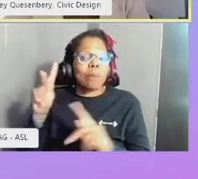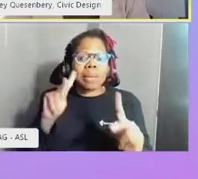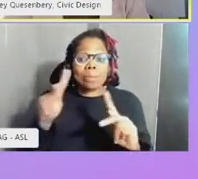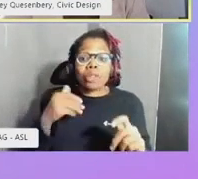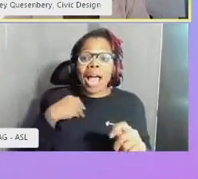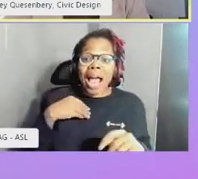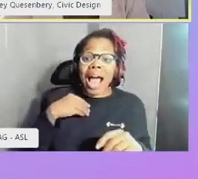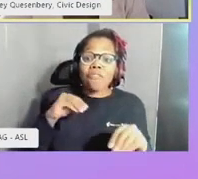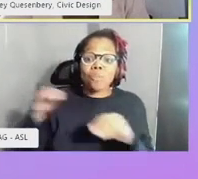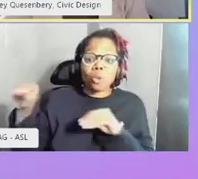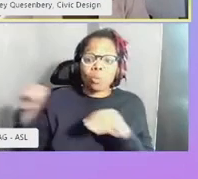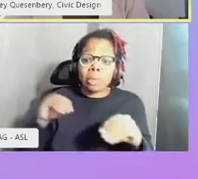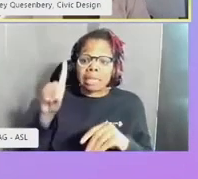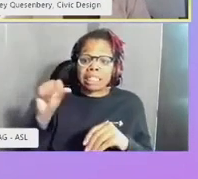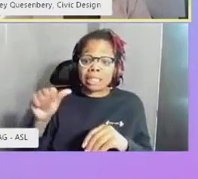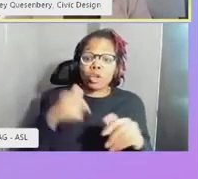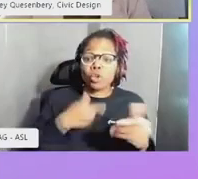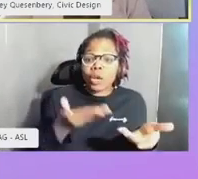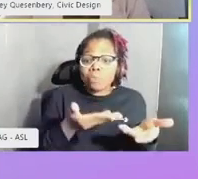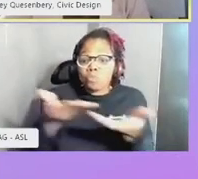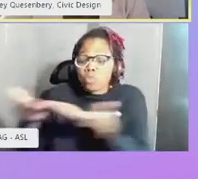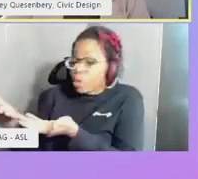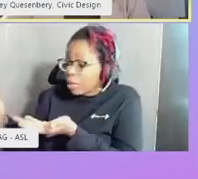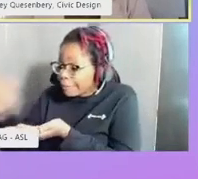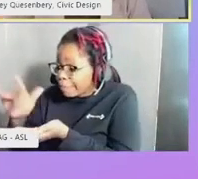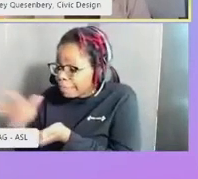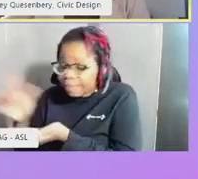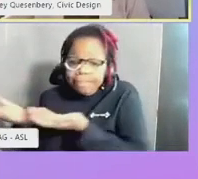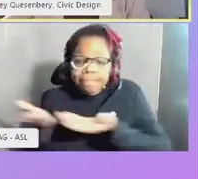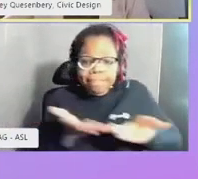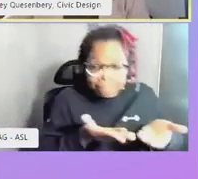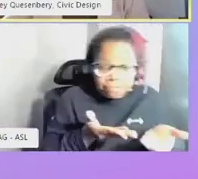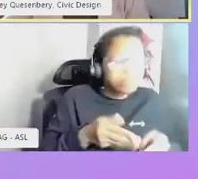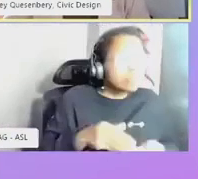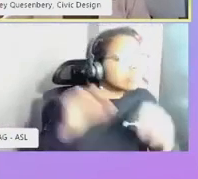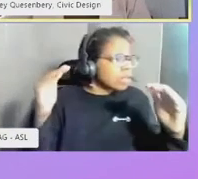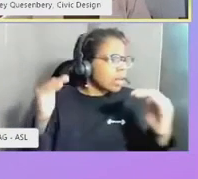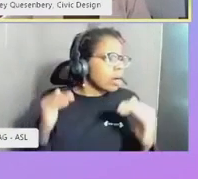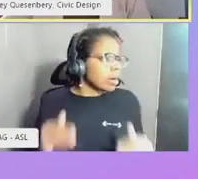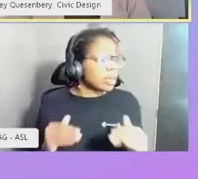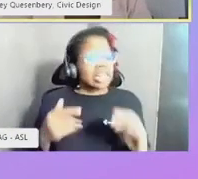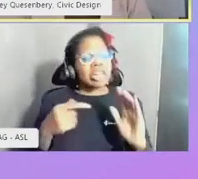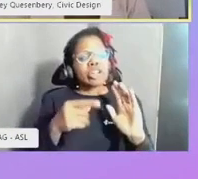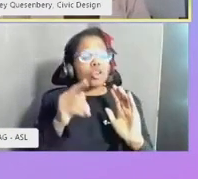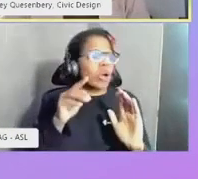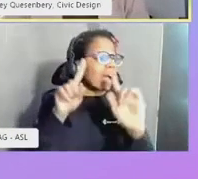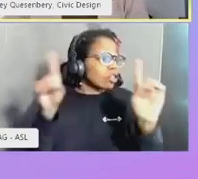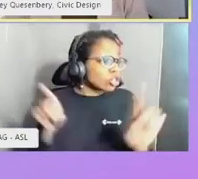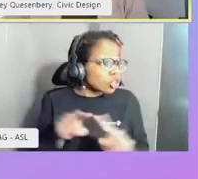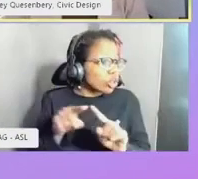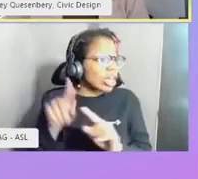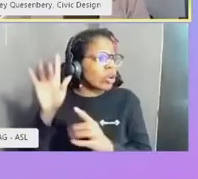enough it is to be used for curbside voting, which is helpful for people with mobility disabilities. The one